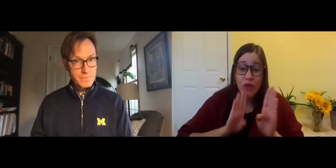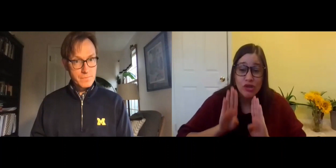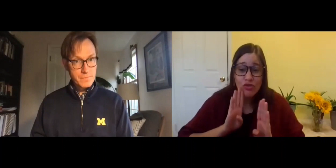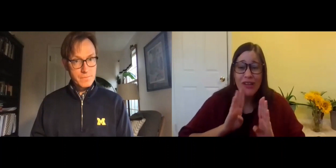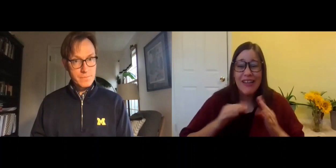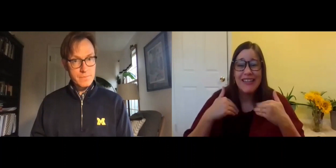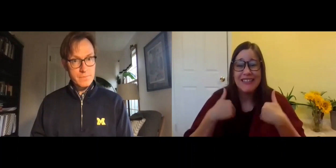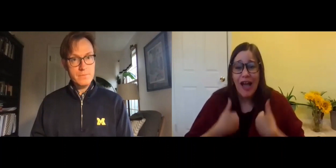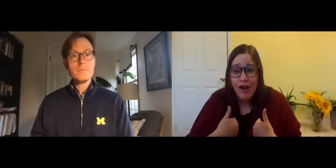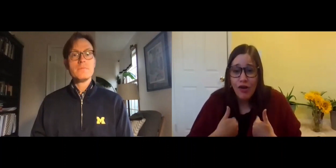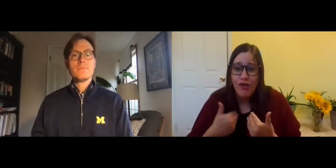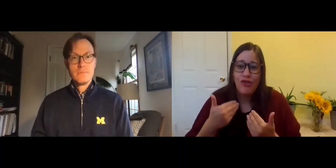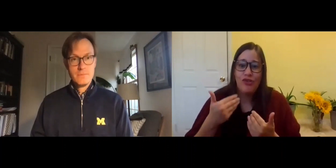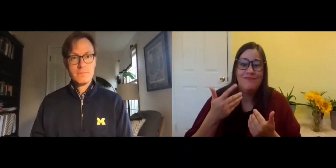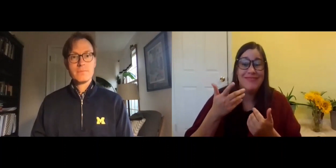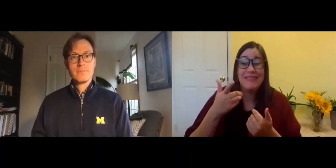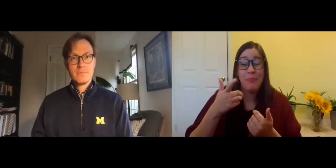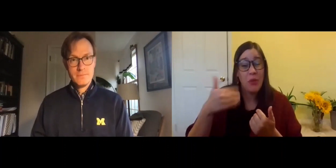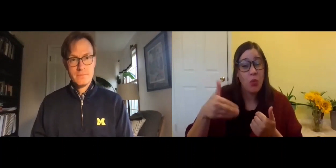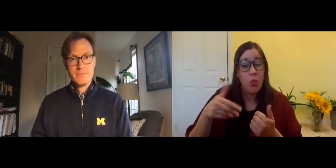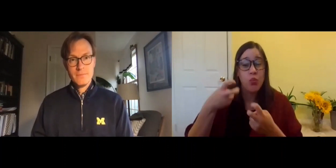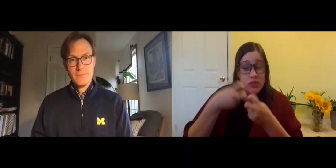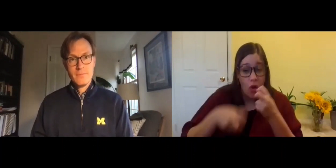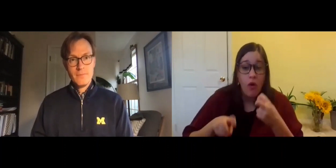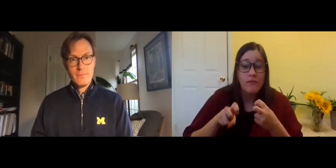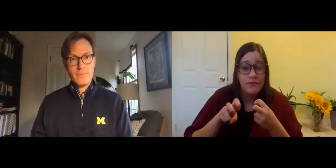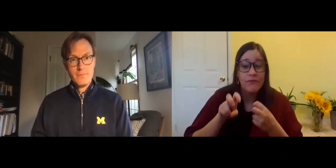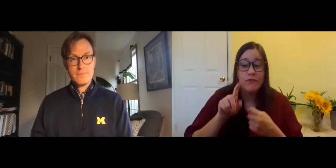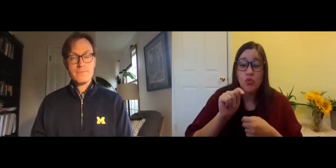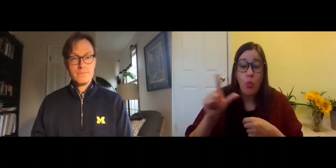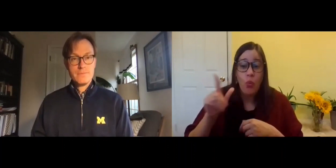This is important. We are definitely all frustrated and tired.